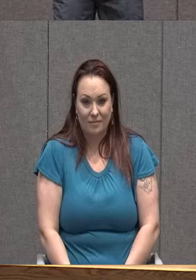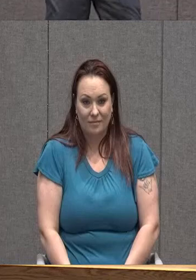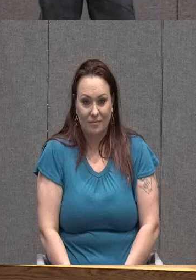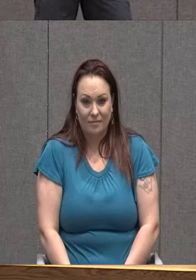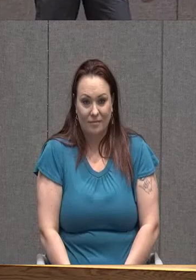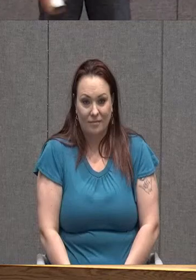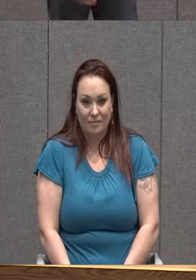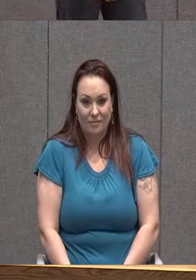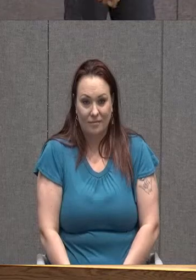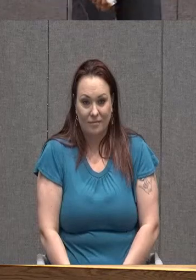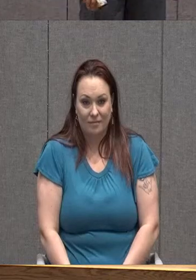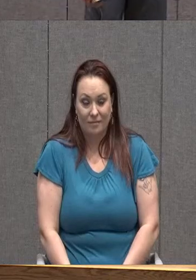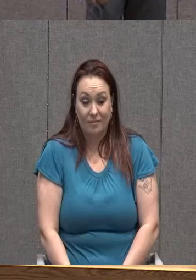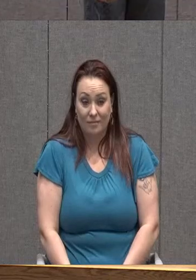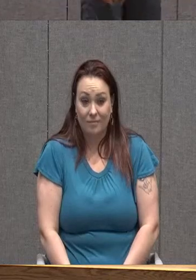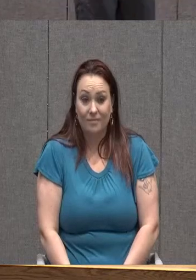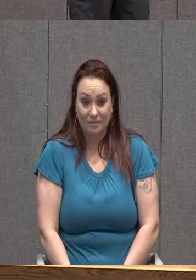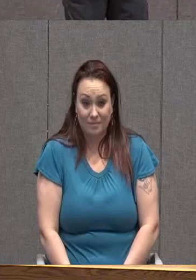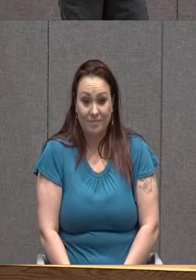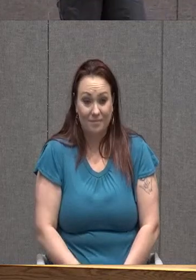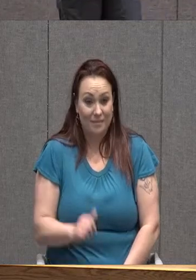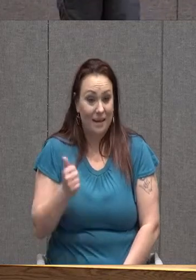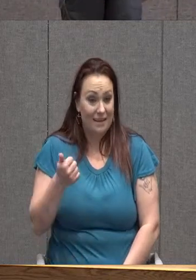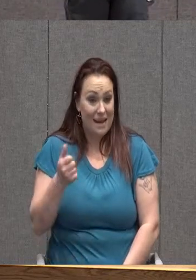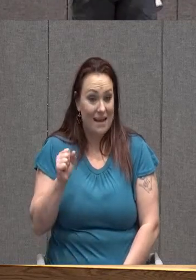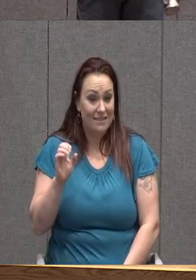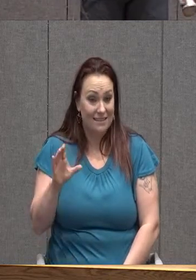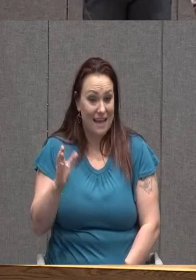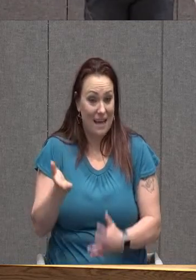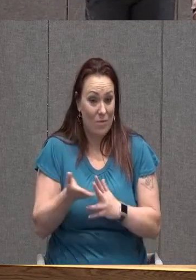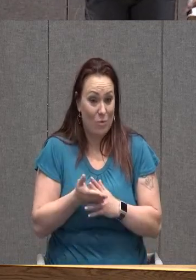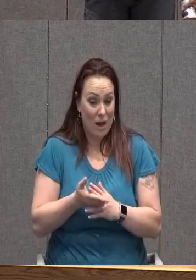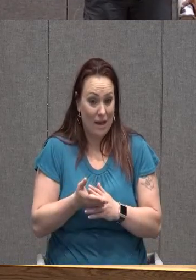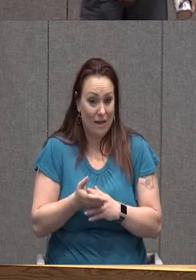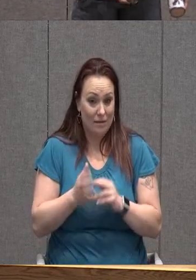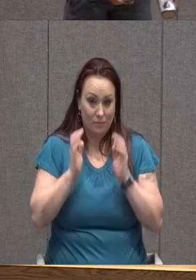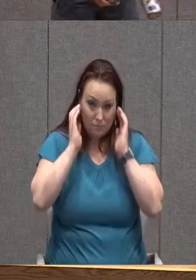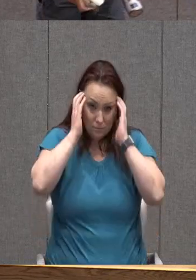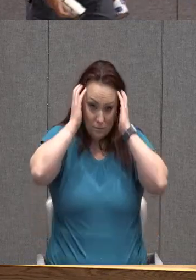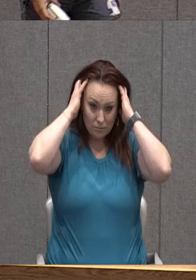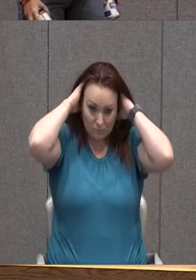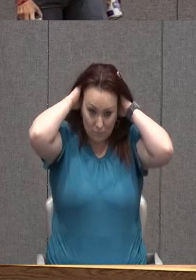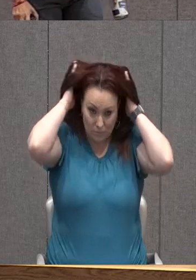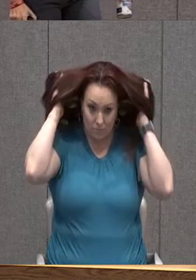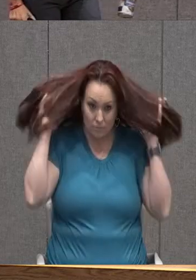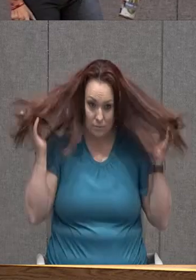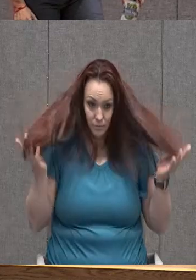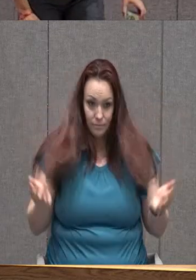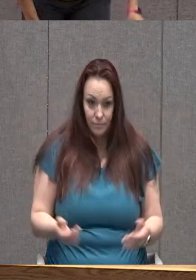All righty, 10 second break, plank taps We're gonna do two more exercises here.